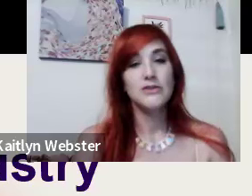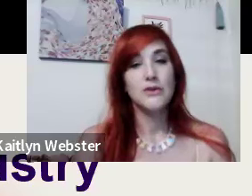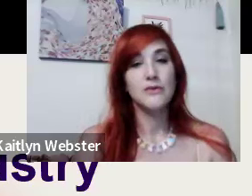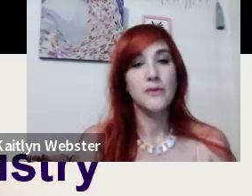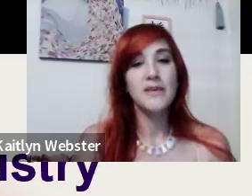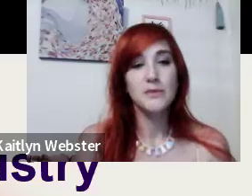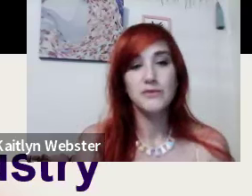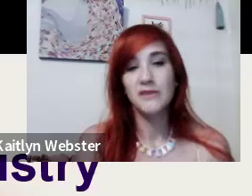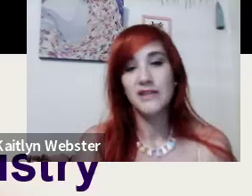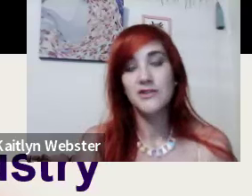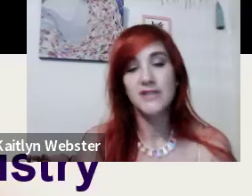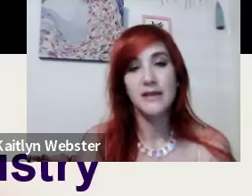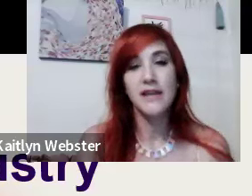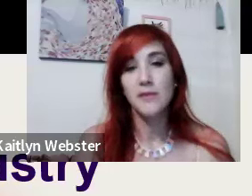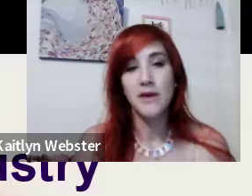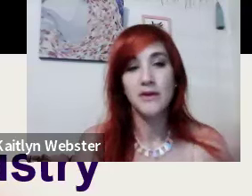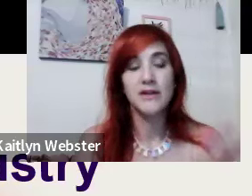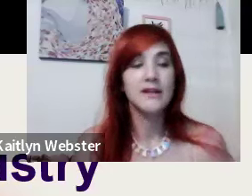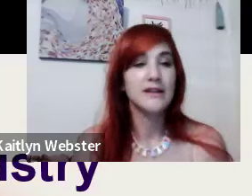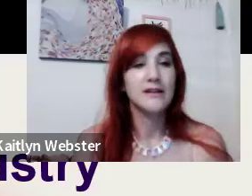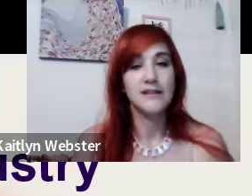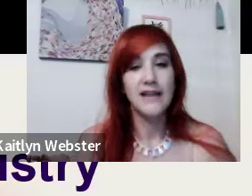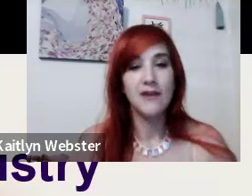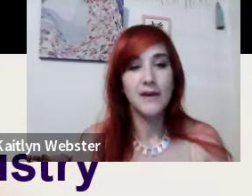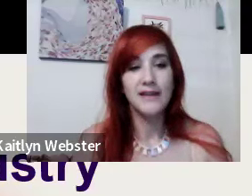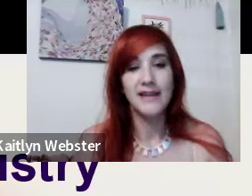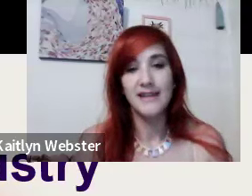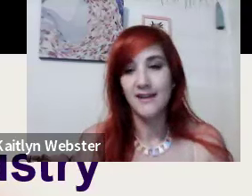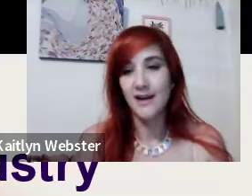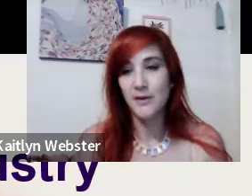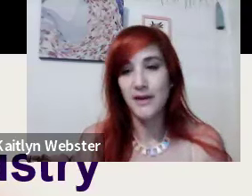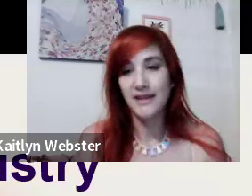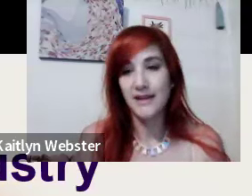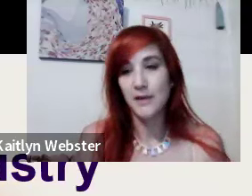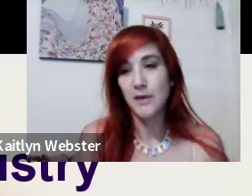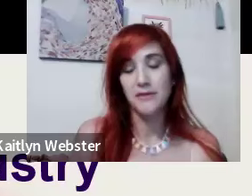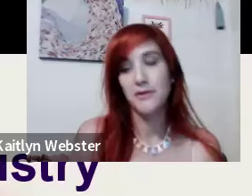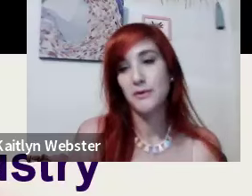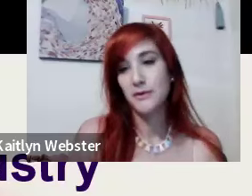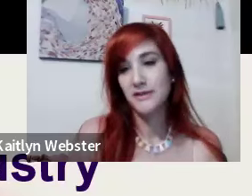So for me, it was really interesting thinking about like, how do I get here? How do I breakthrough